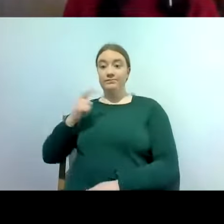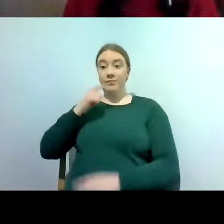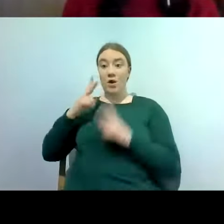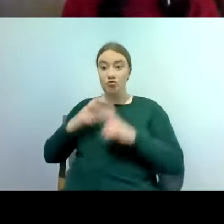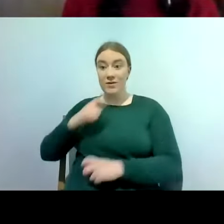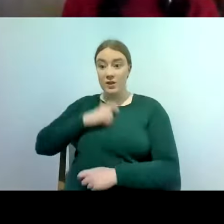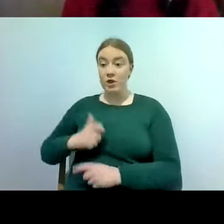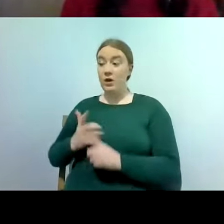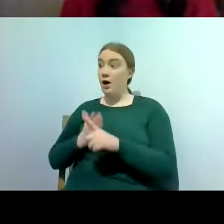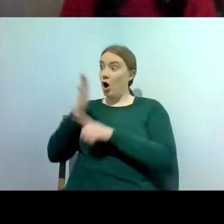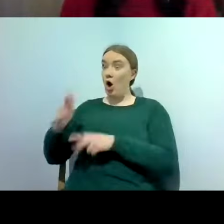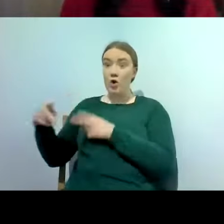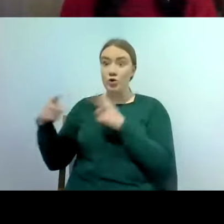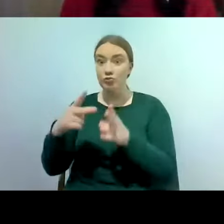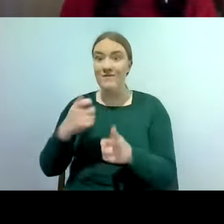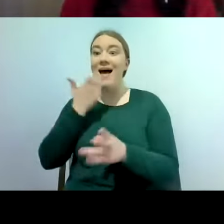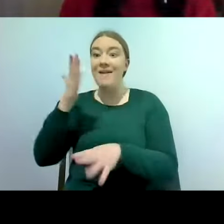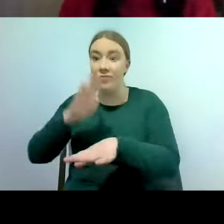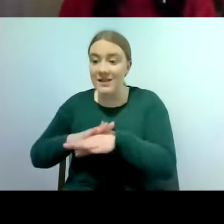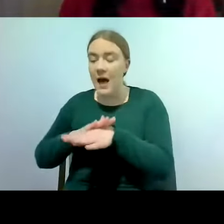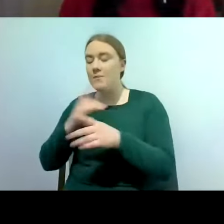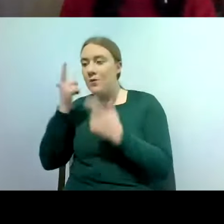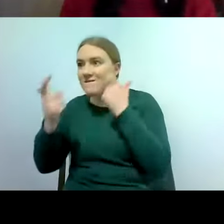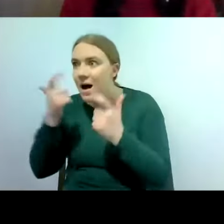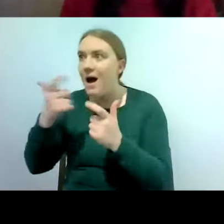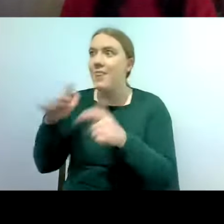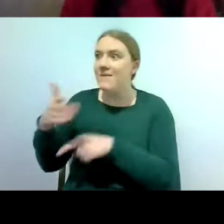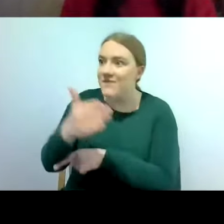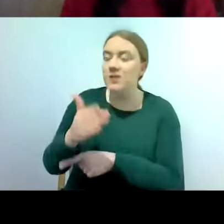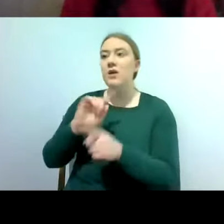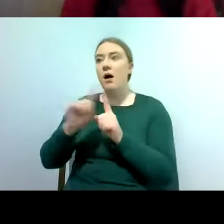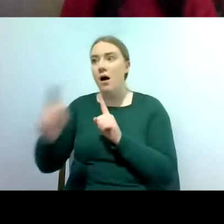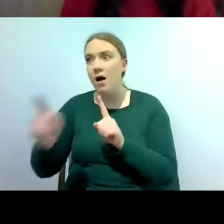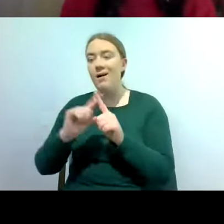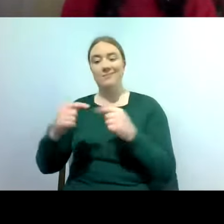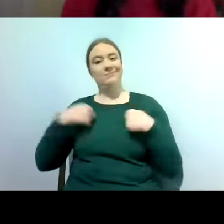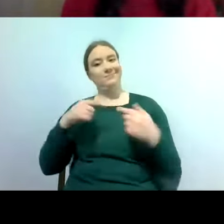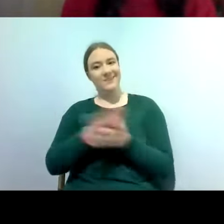the riverbank each time to locate the fish so i was very glad to be using this method